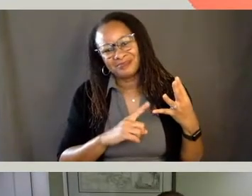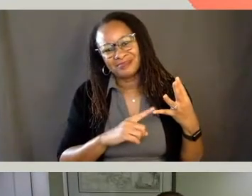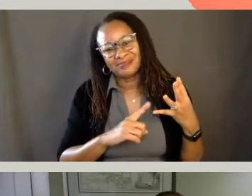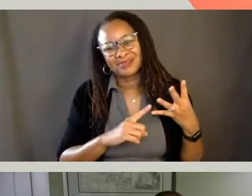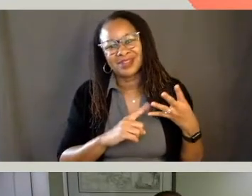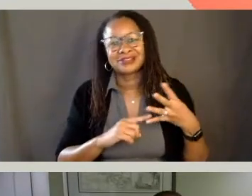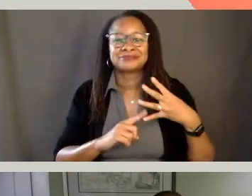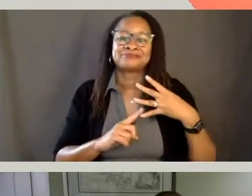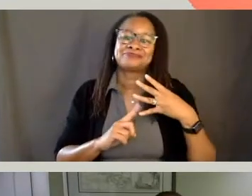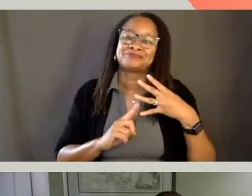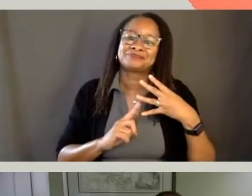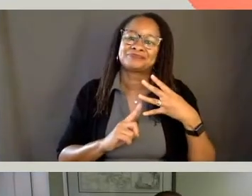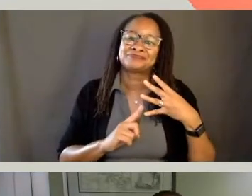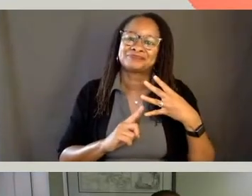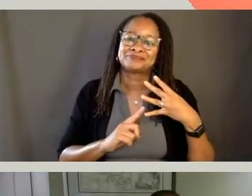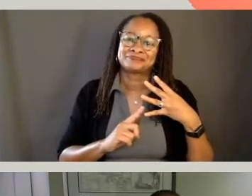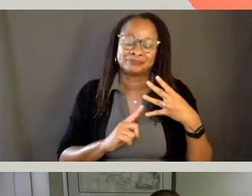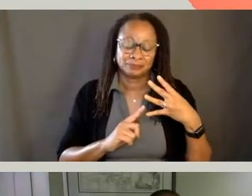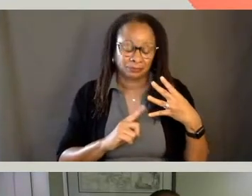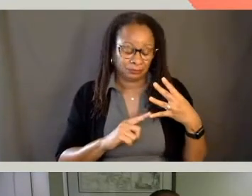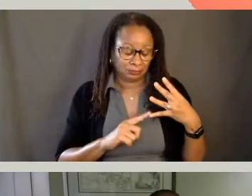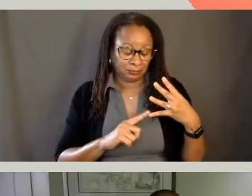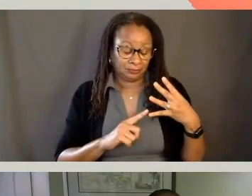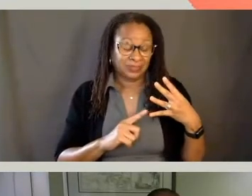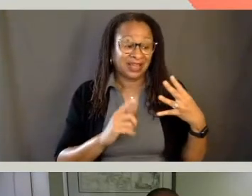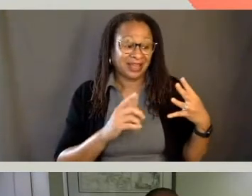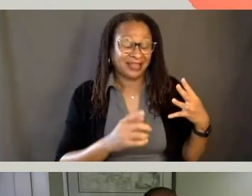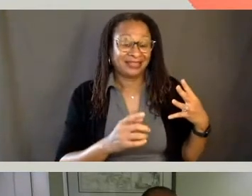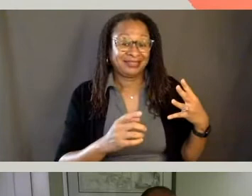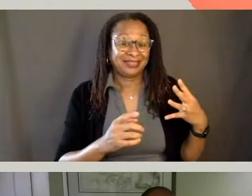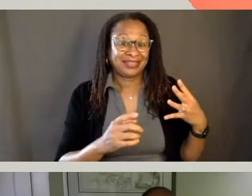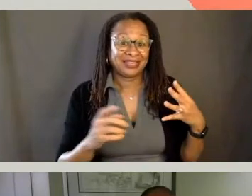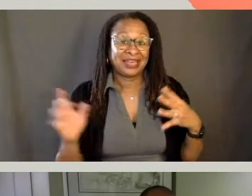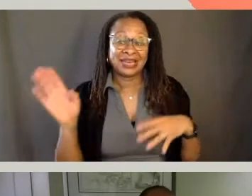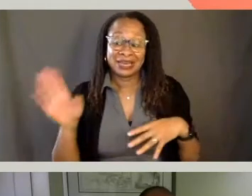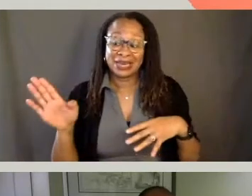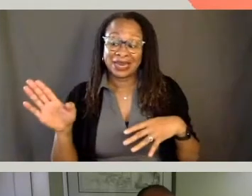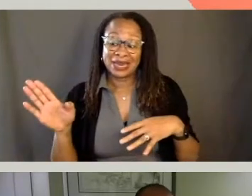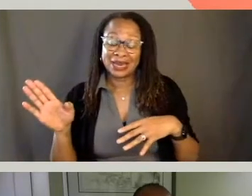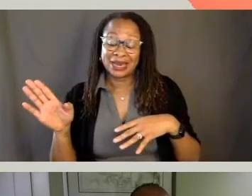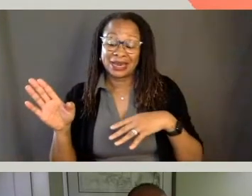characters that you come to care about. So in the clip you saw that was